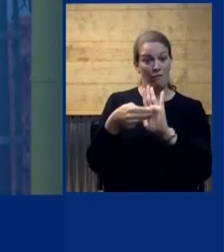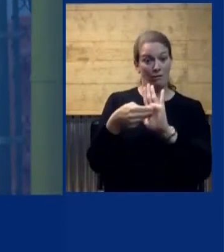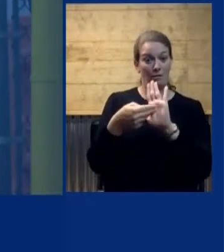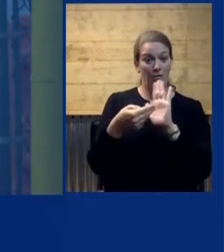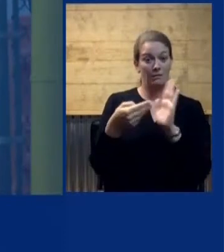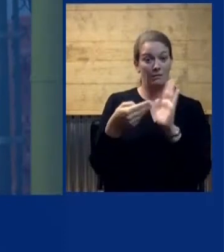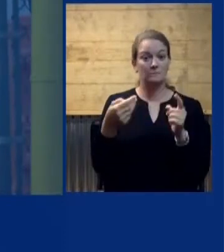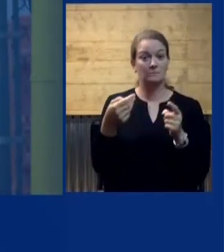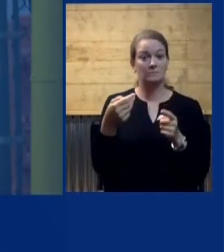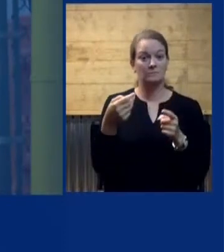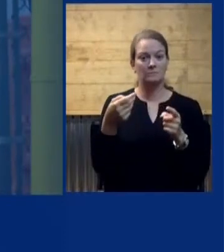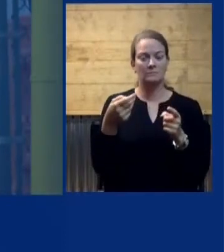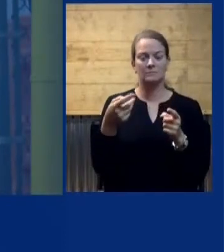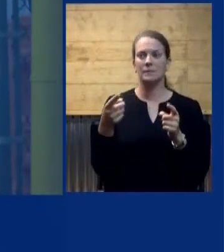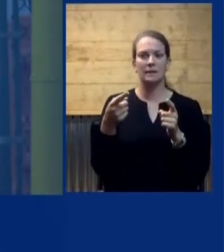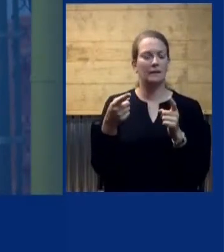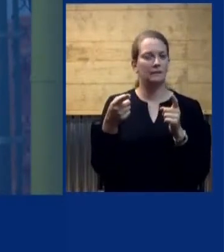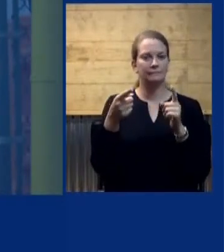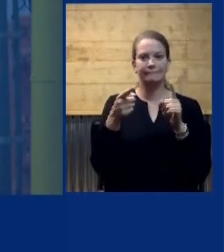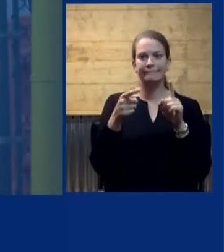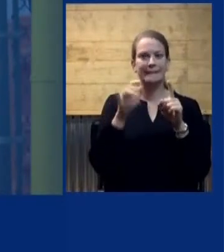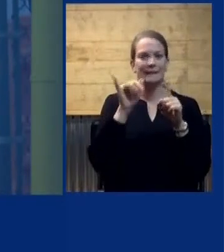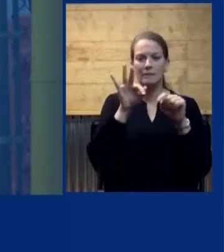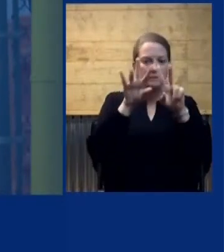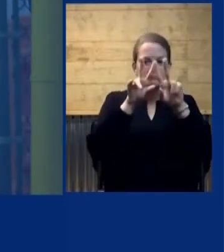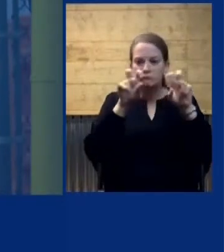MASKS. LOOK AT THE NUMBERS.